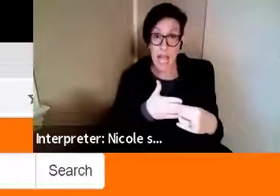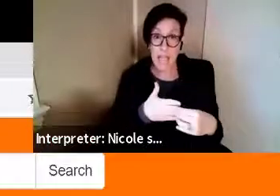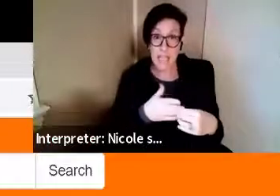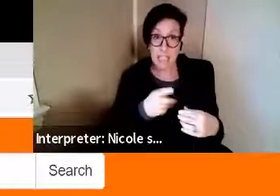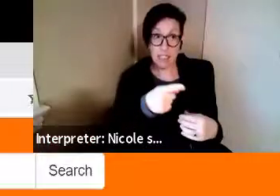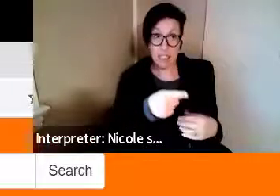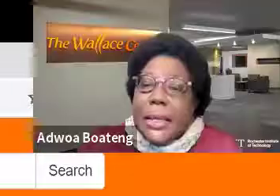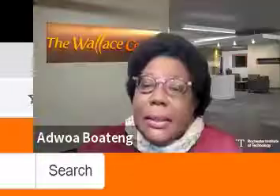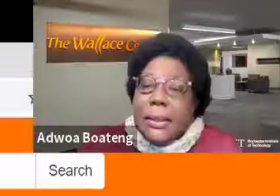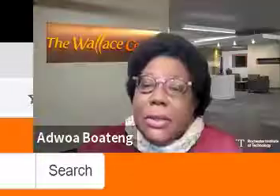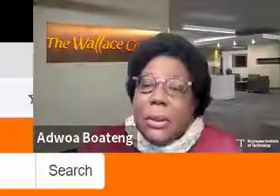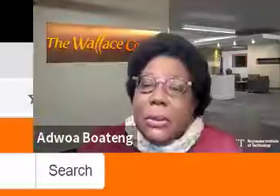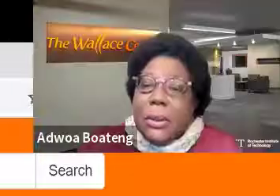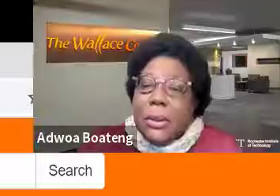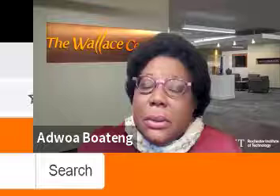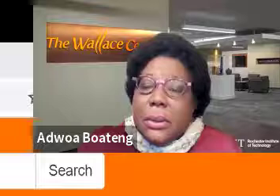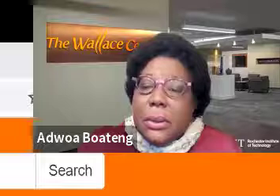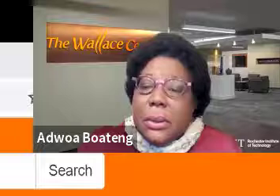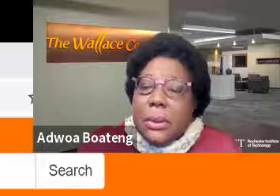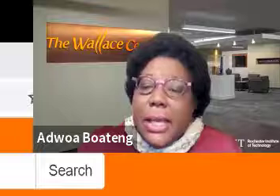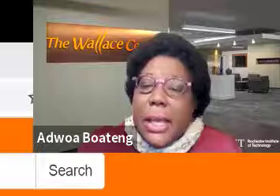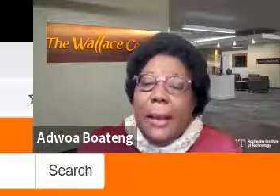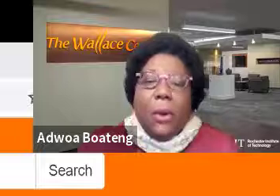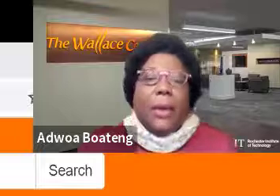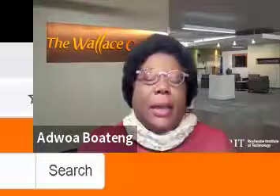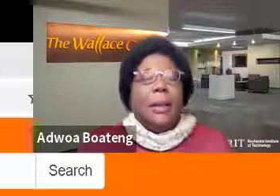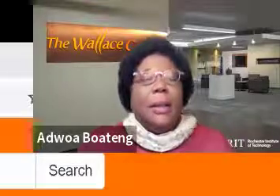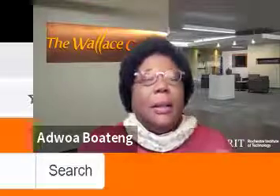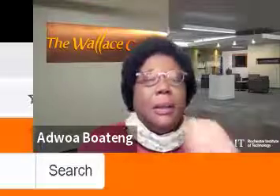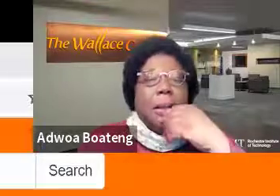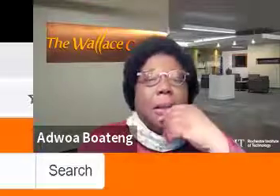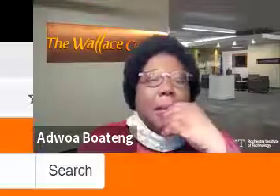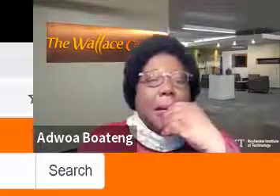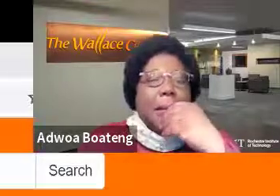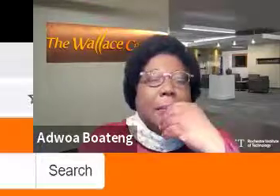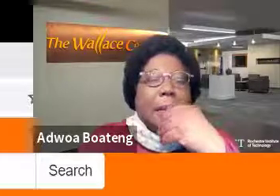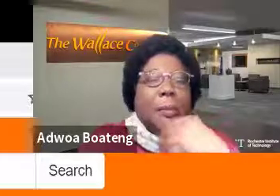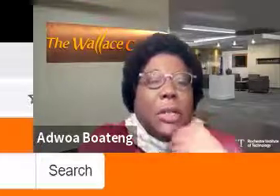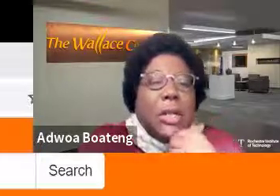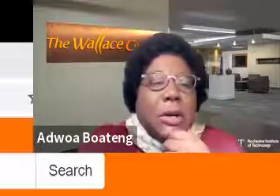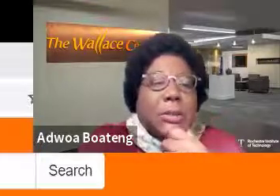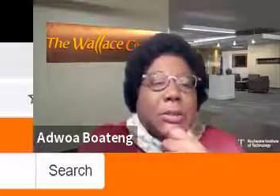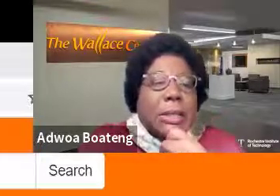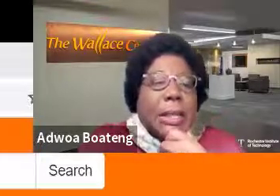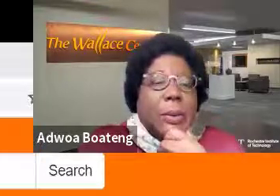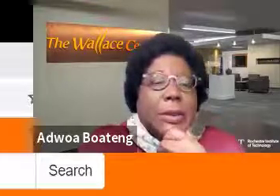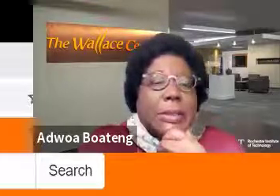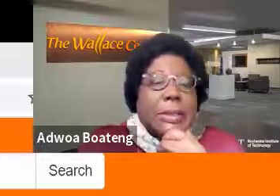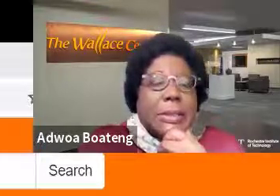Adwoa Boateng: Can you still see Joe Yeah, okay, I'm going to go to the link where it says